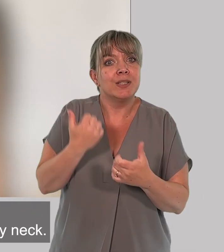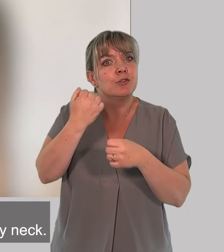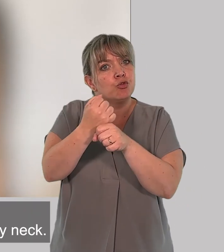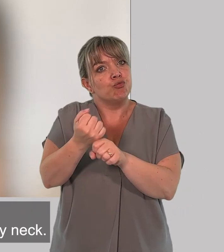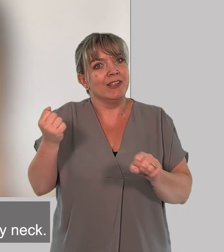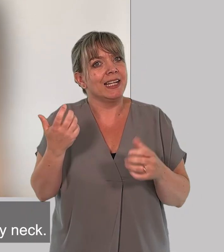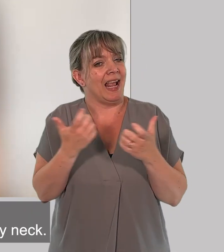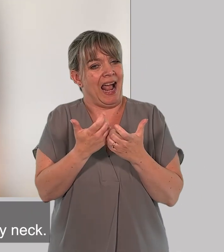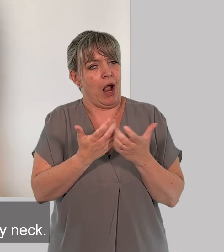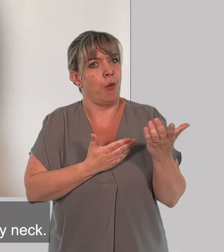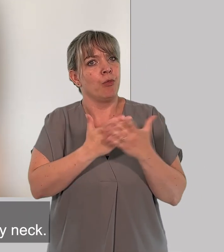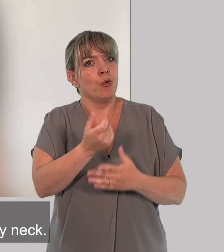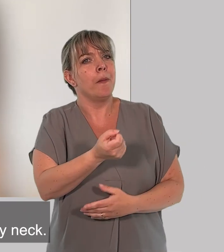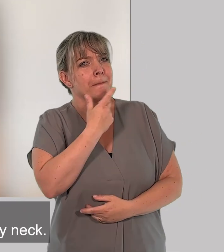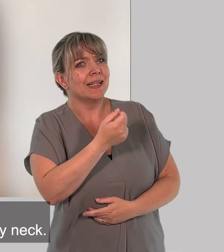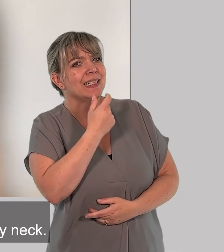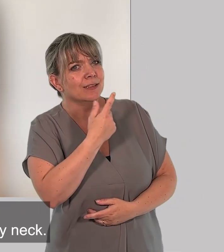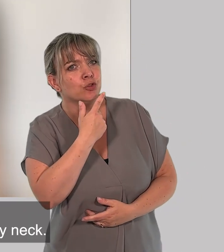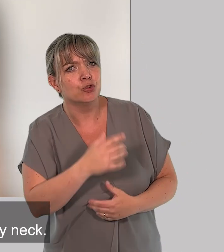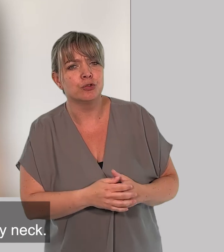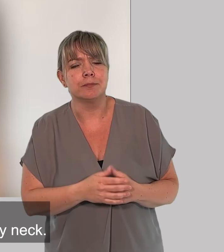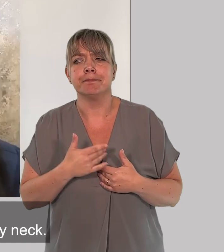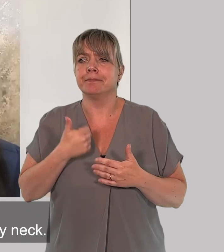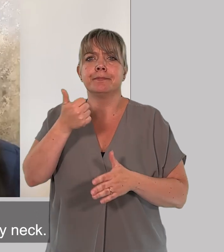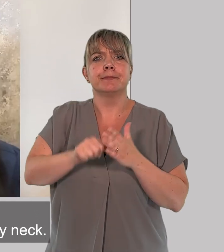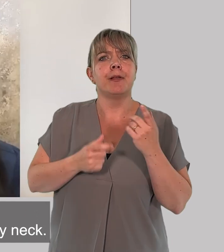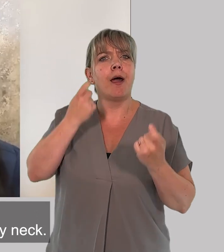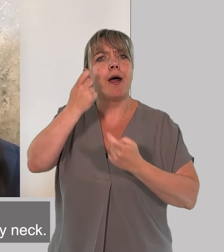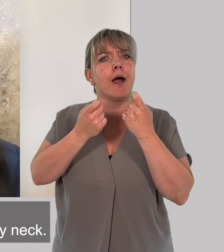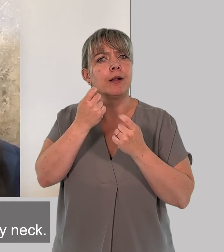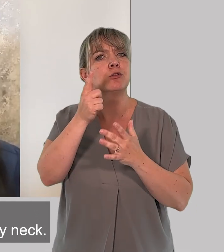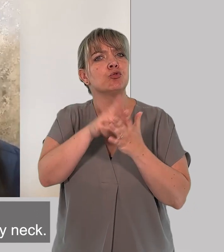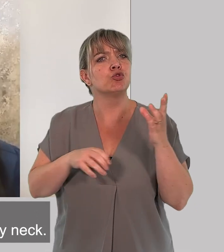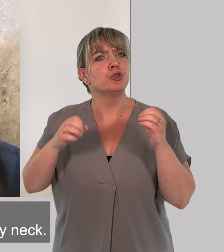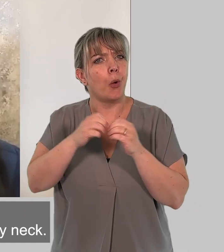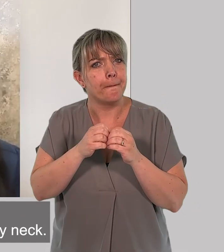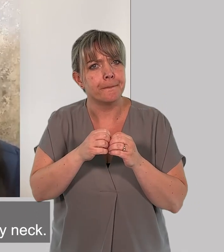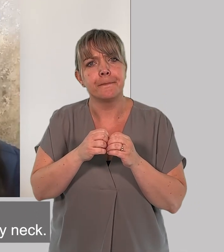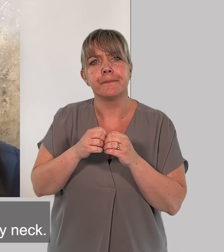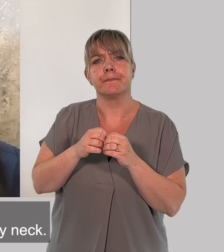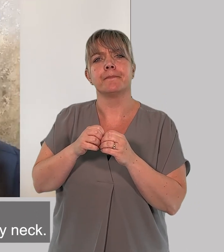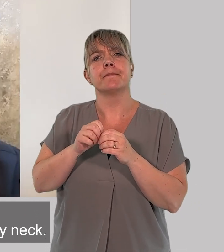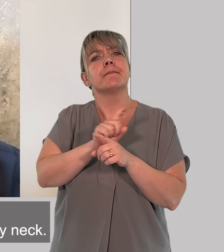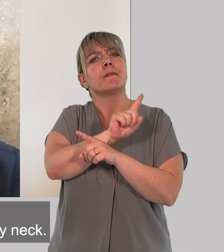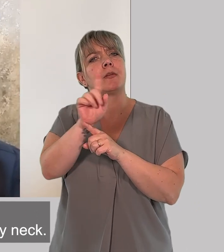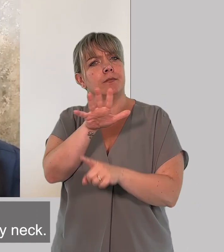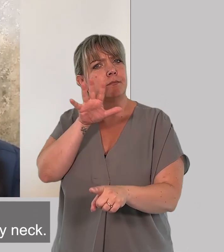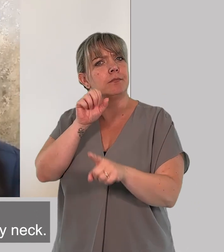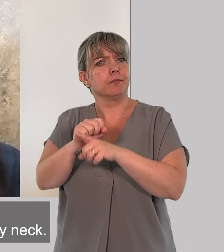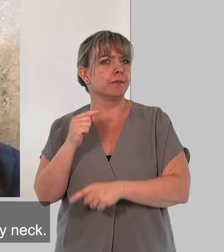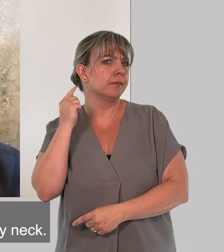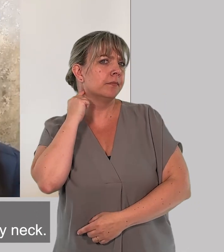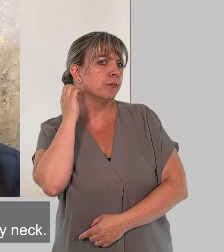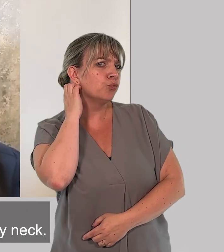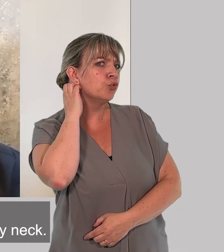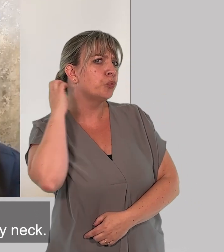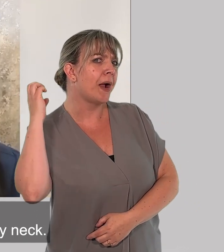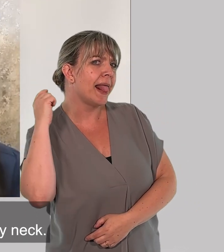degree and started looking for a job. Soon, I observed a lymphatic swelling on the right side of my neck.